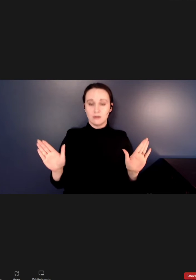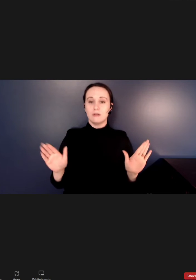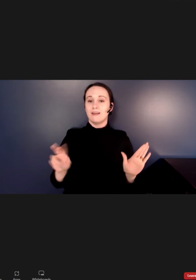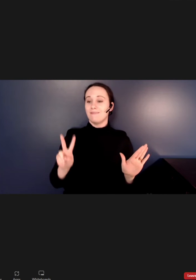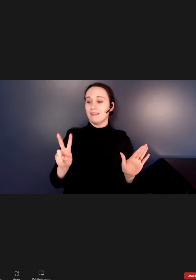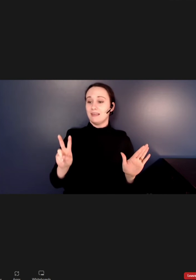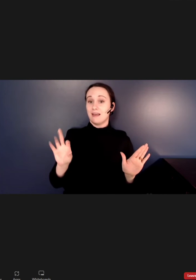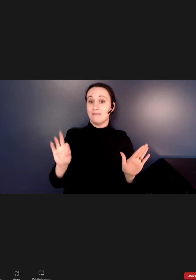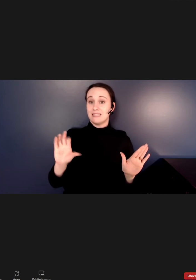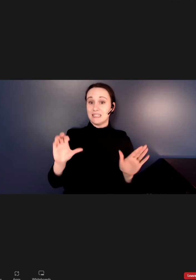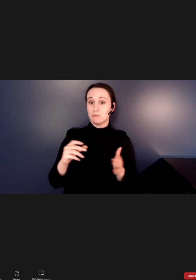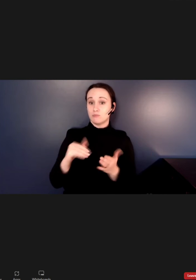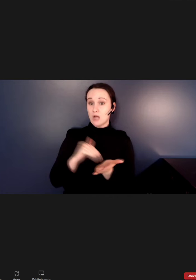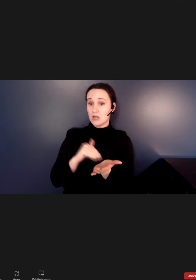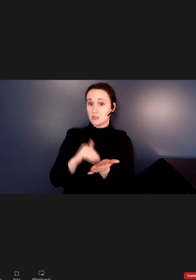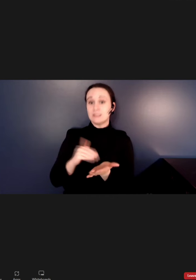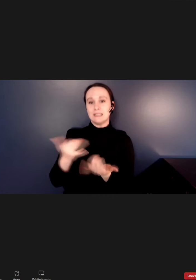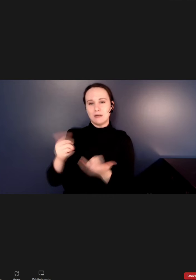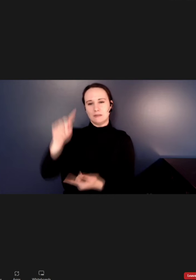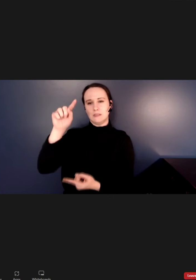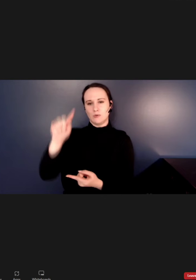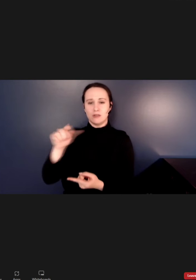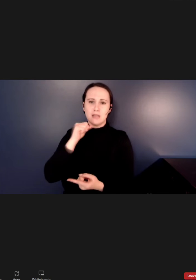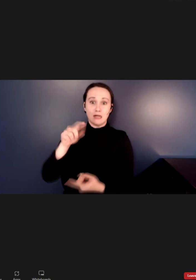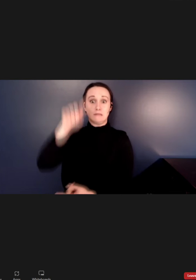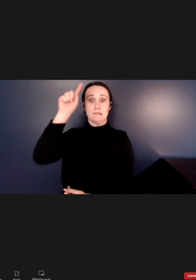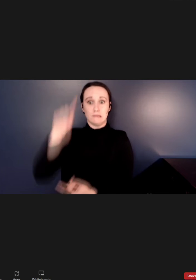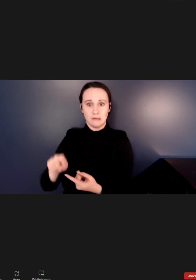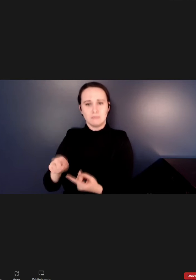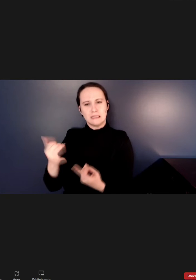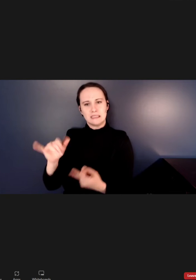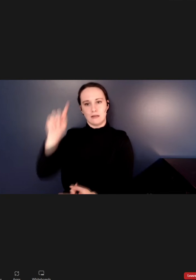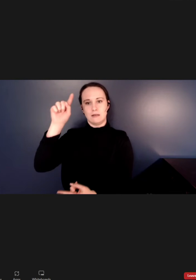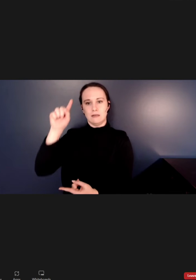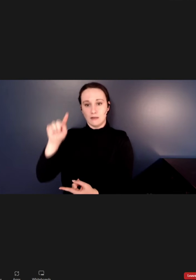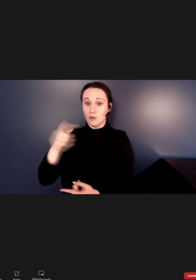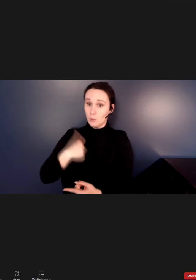It's not a large percentage, but it's going in the reverse direction than where we'd like to go.